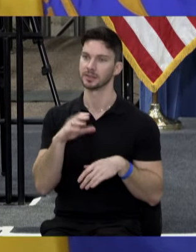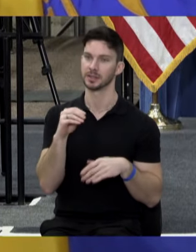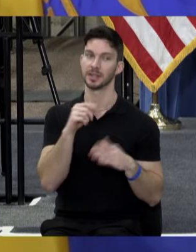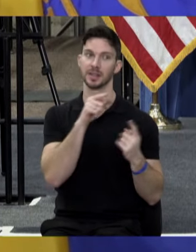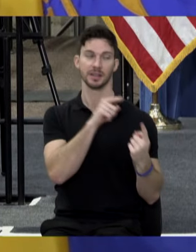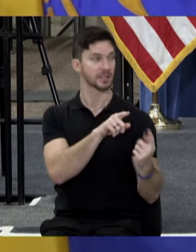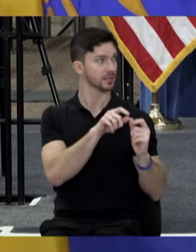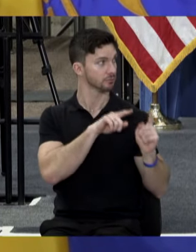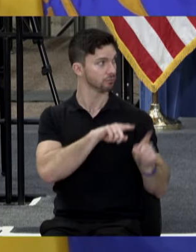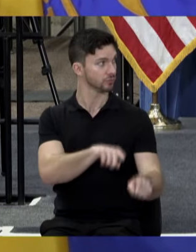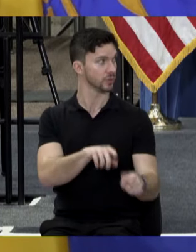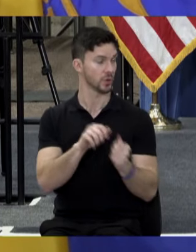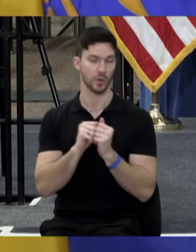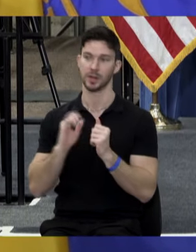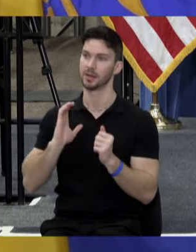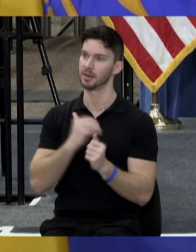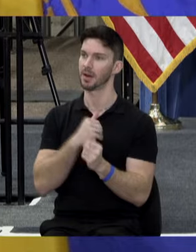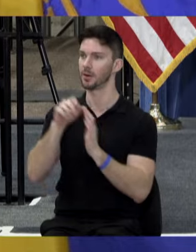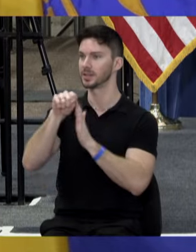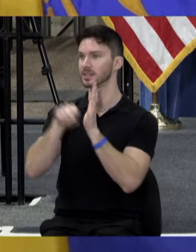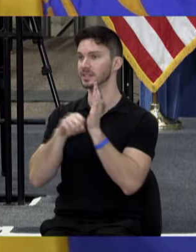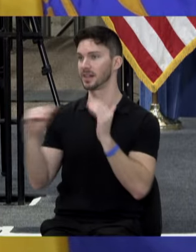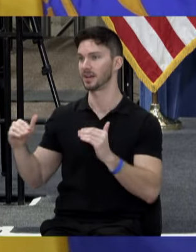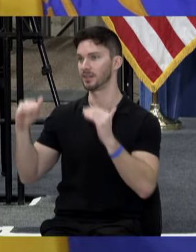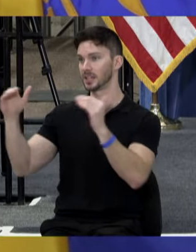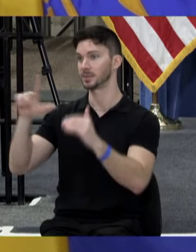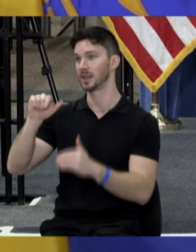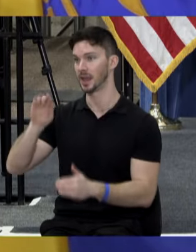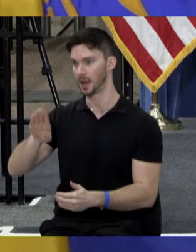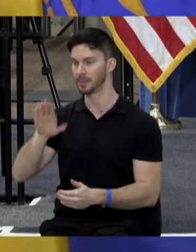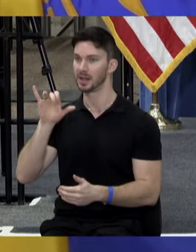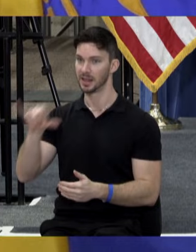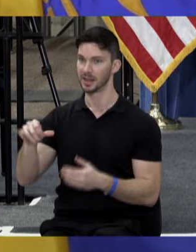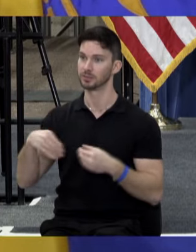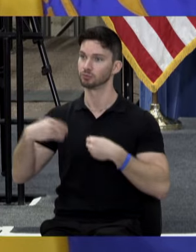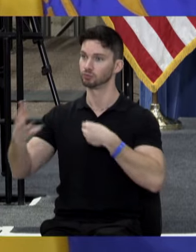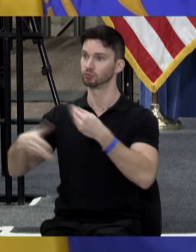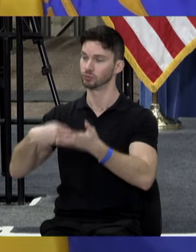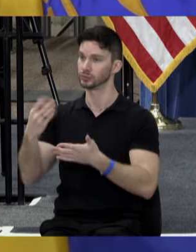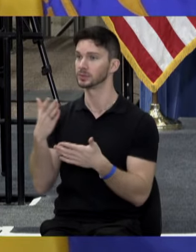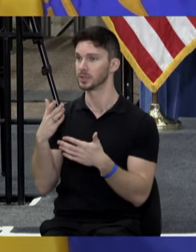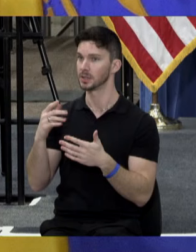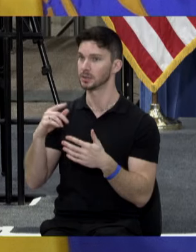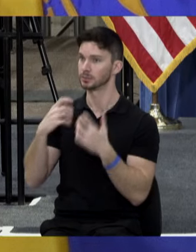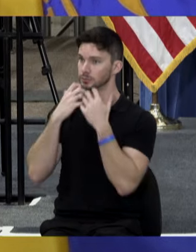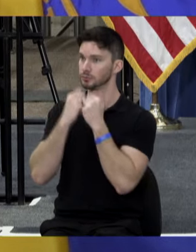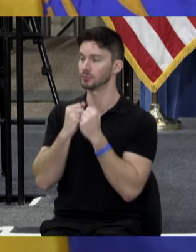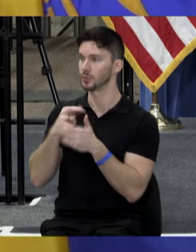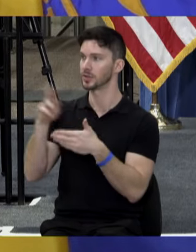Lab, which continues to deliver meaningful results for participating states. We're now at about the